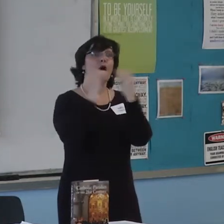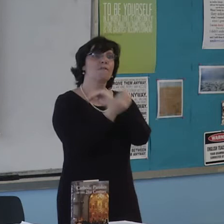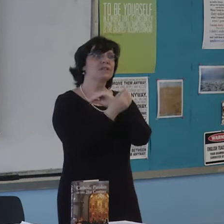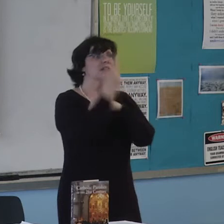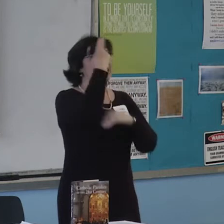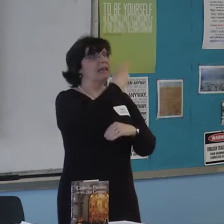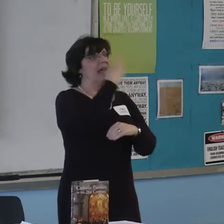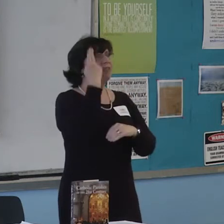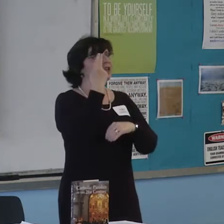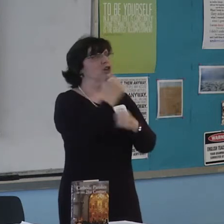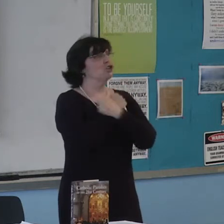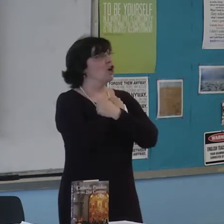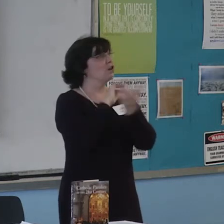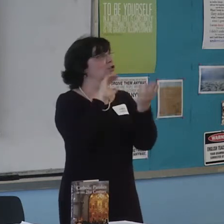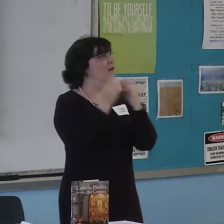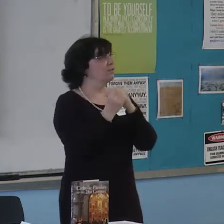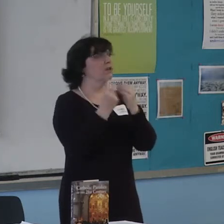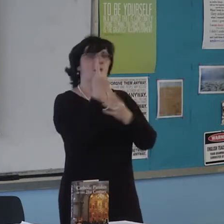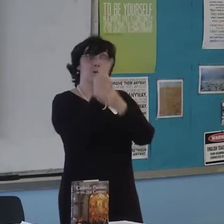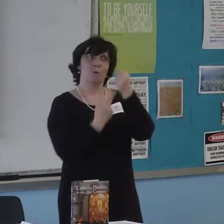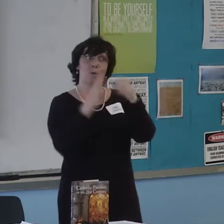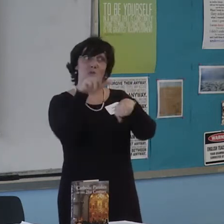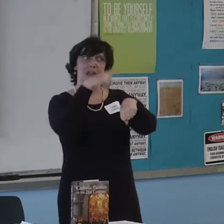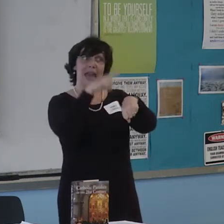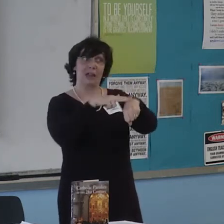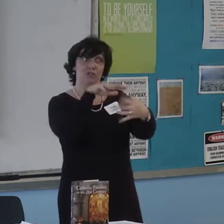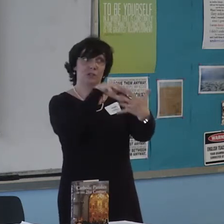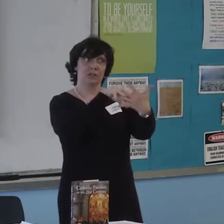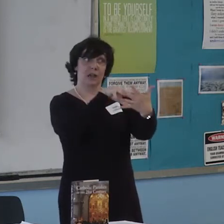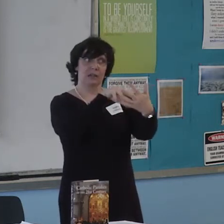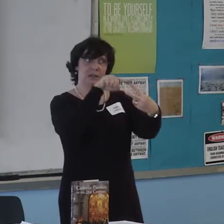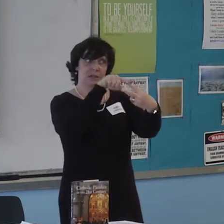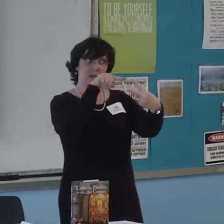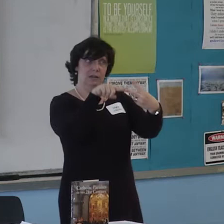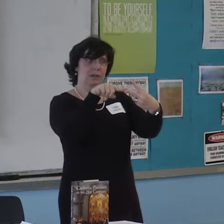the country. These are both national studies so we did first the parishes